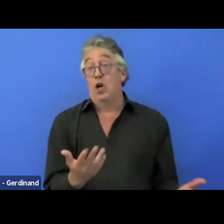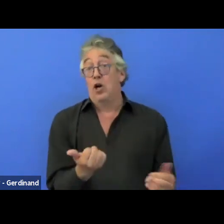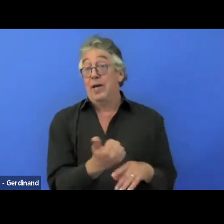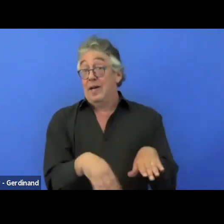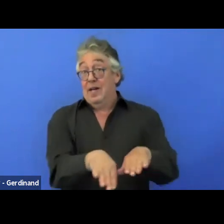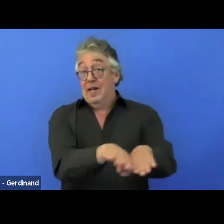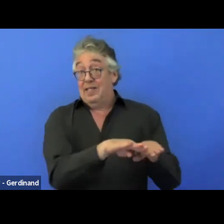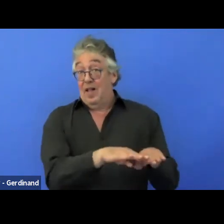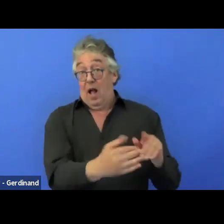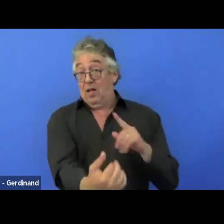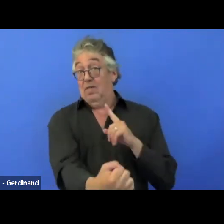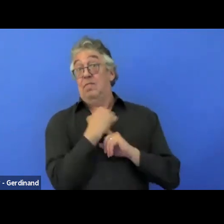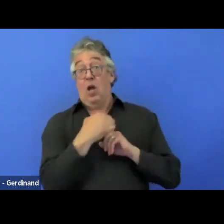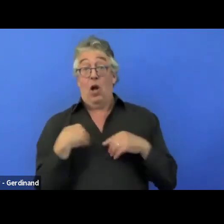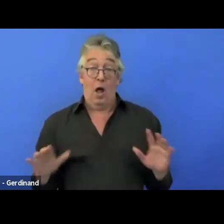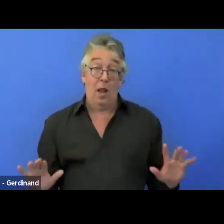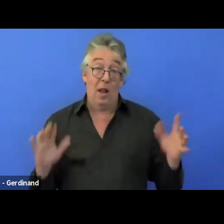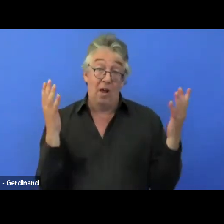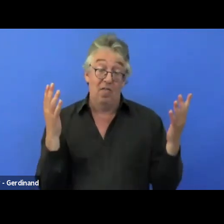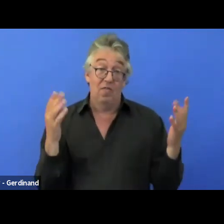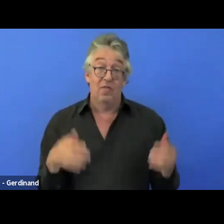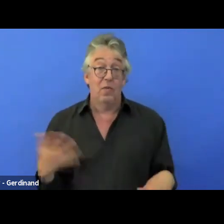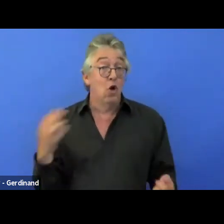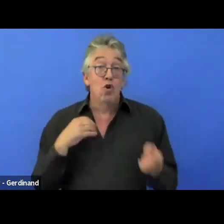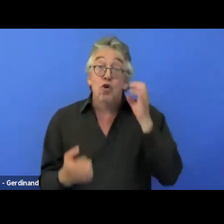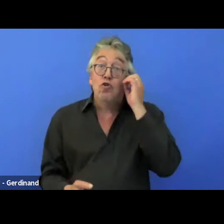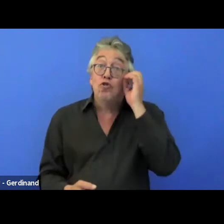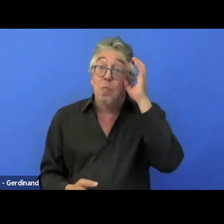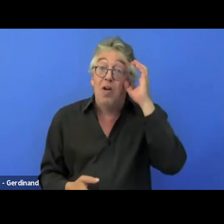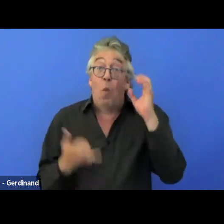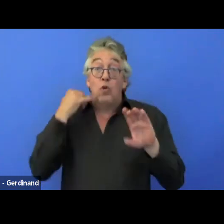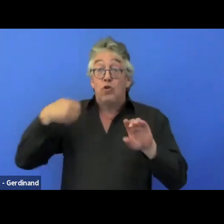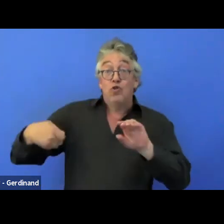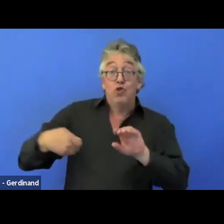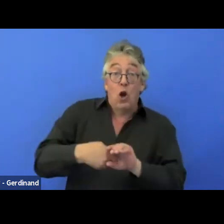from the chargers of the smartphones, the built environment around us,